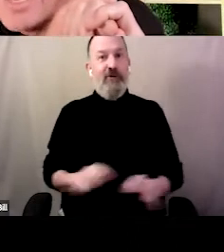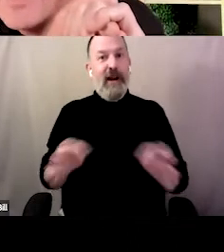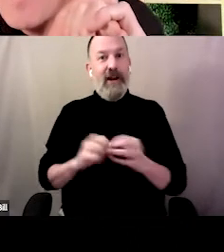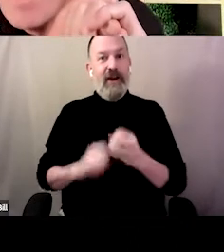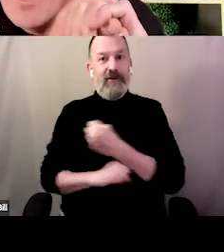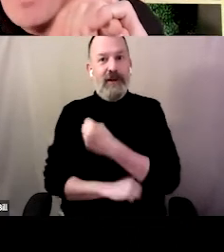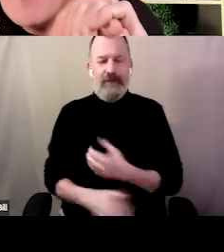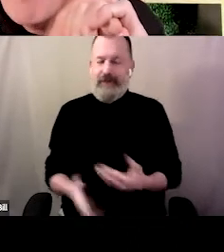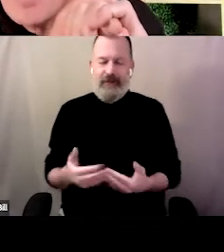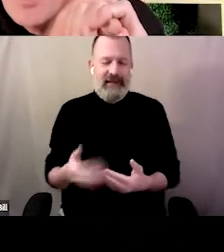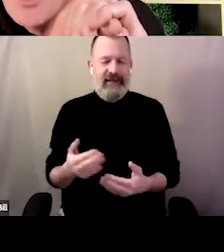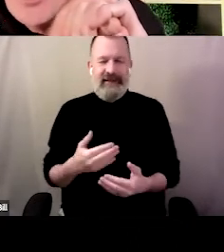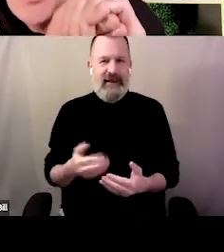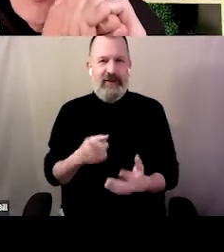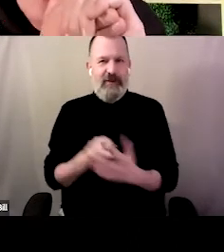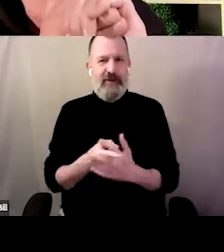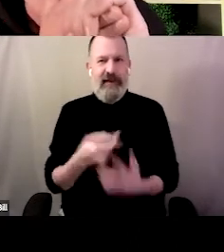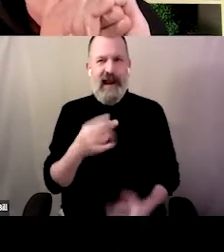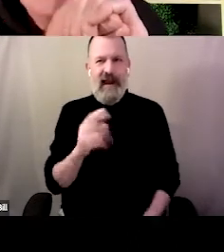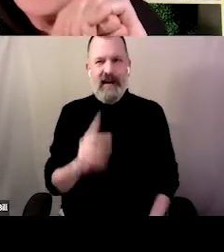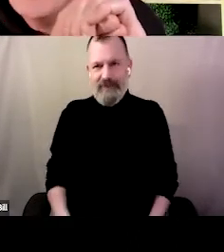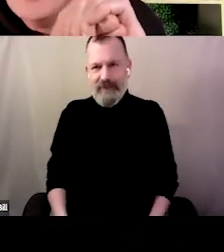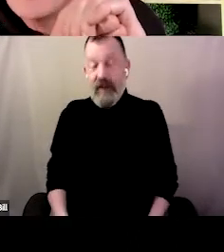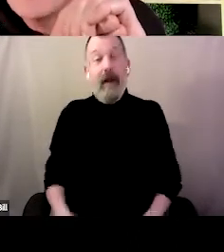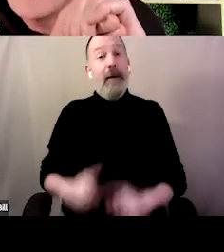CalebBarlow: Um, you know, but also, like,